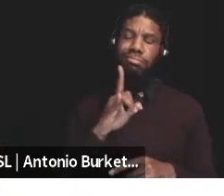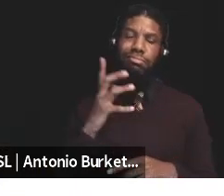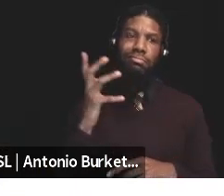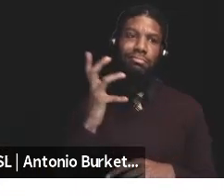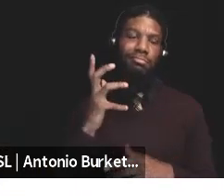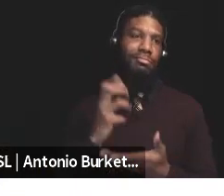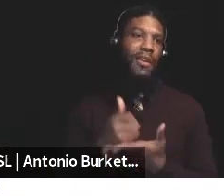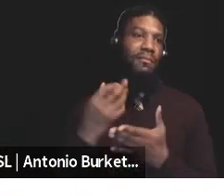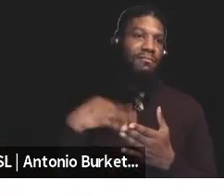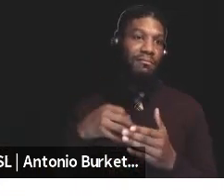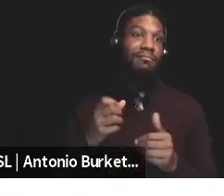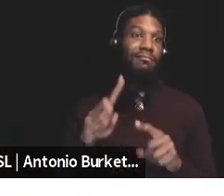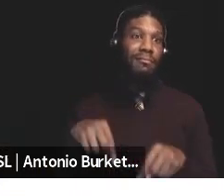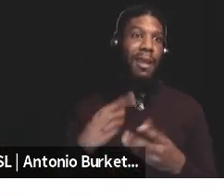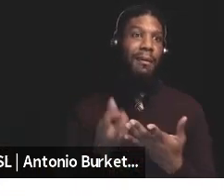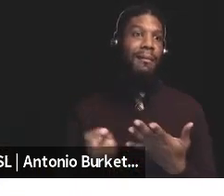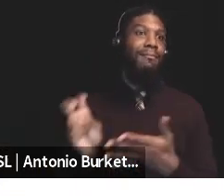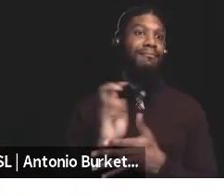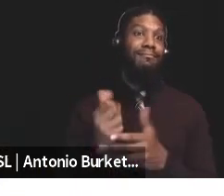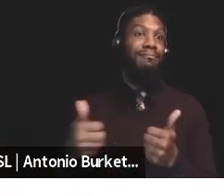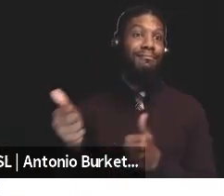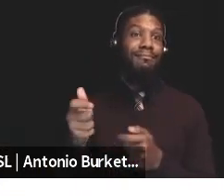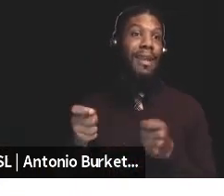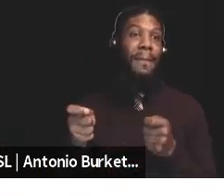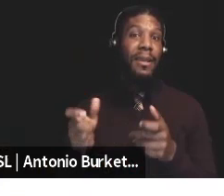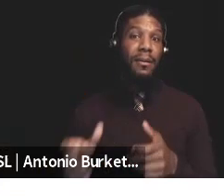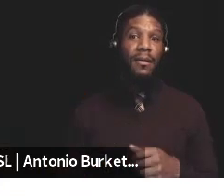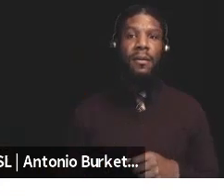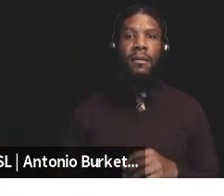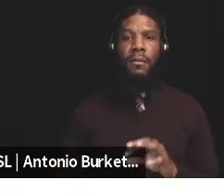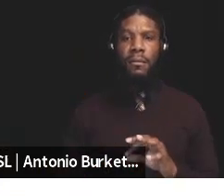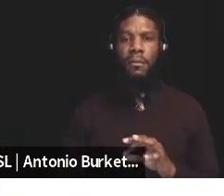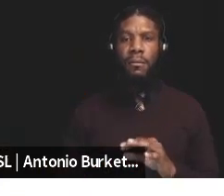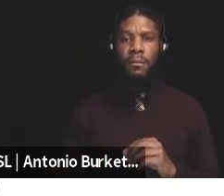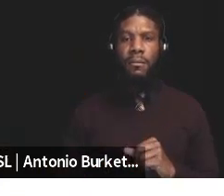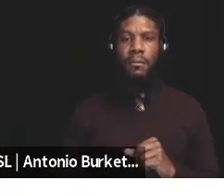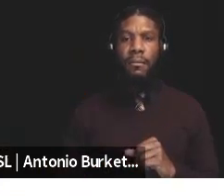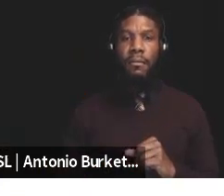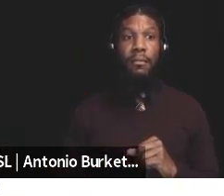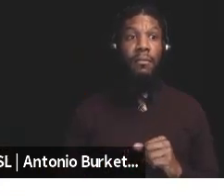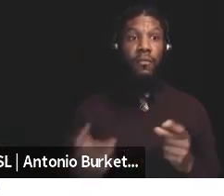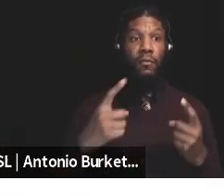[Beth] So for me, my focus this year within the wider writing center community has been my